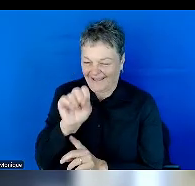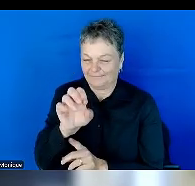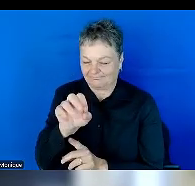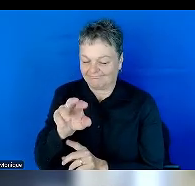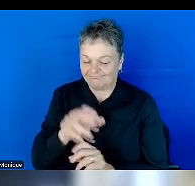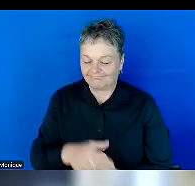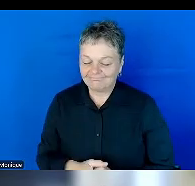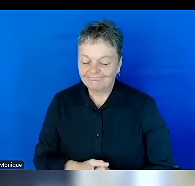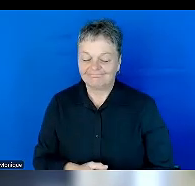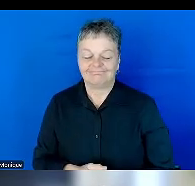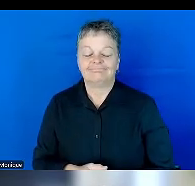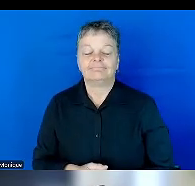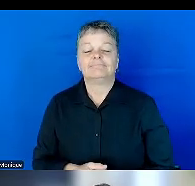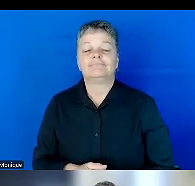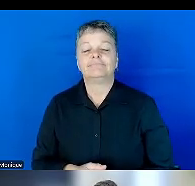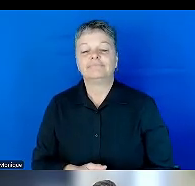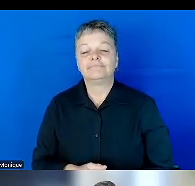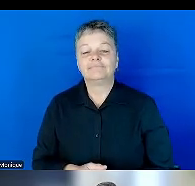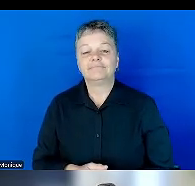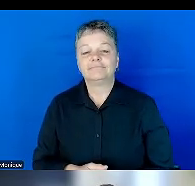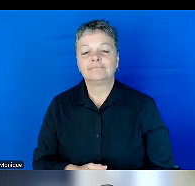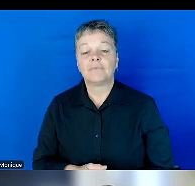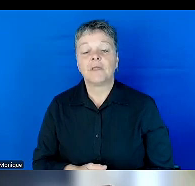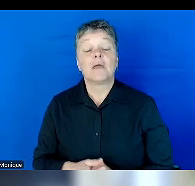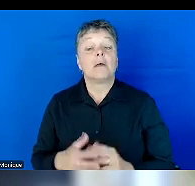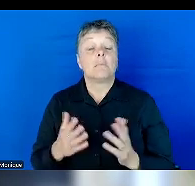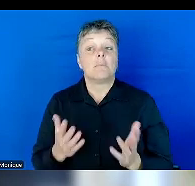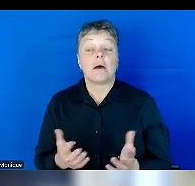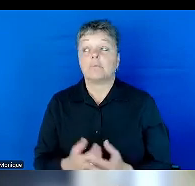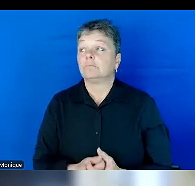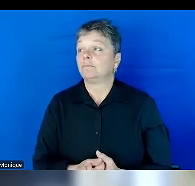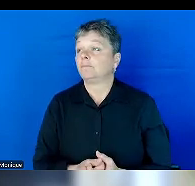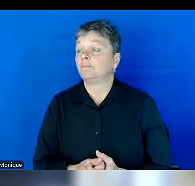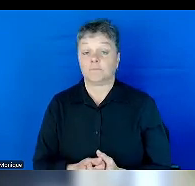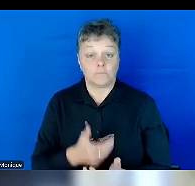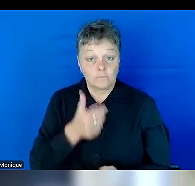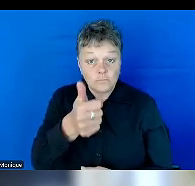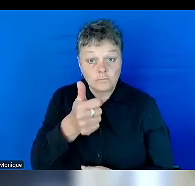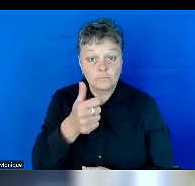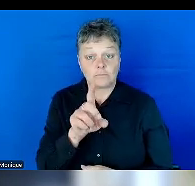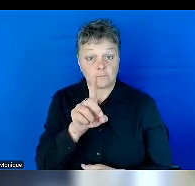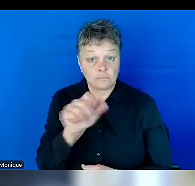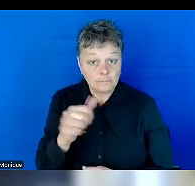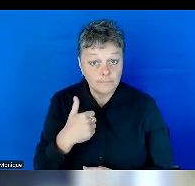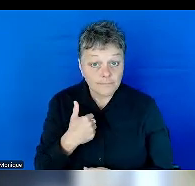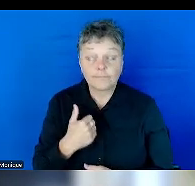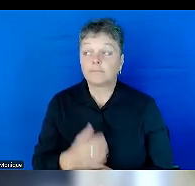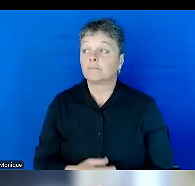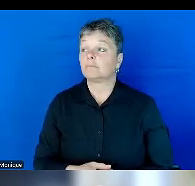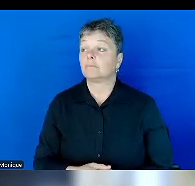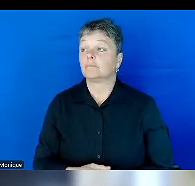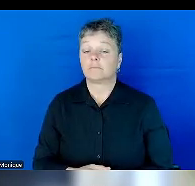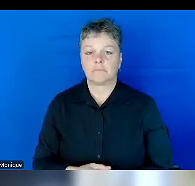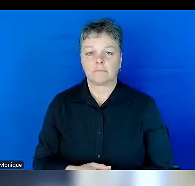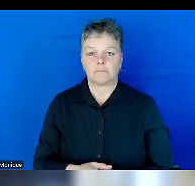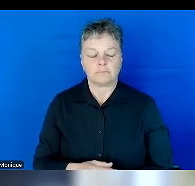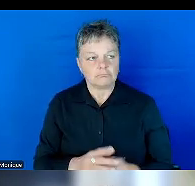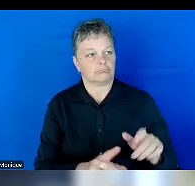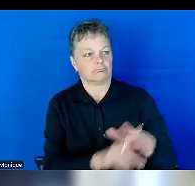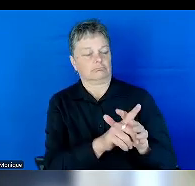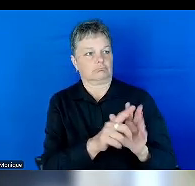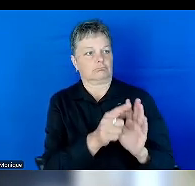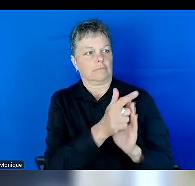of practice are. But if you're a person with a disability and you have a legal issue uh that is